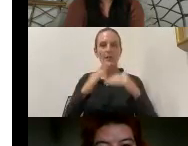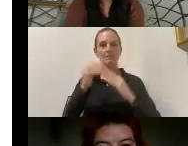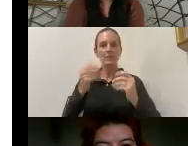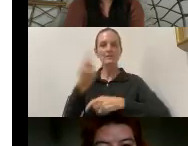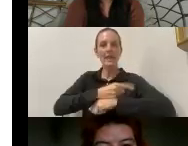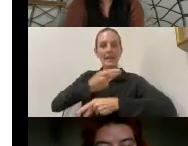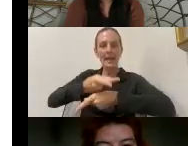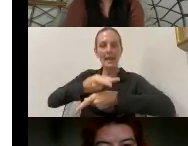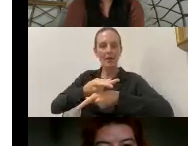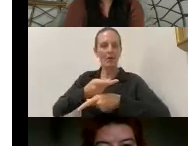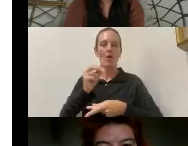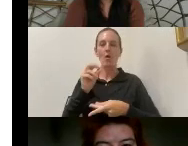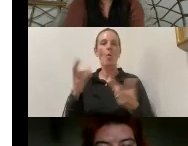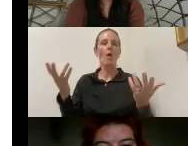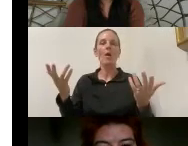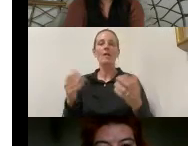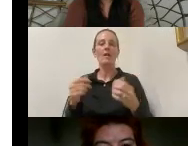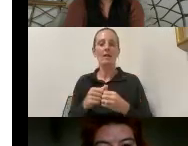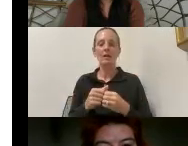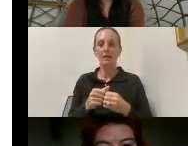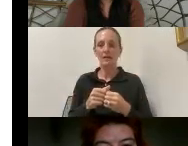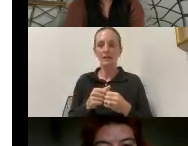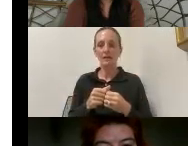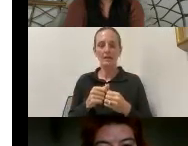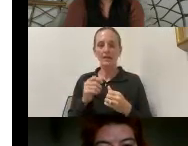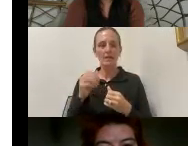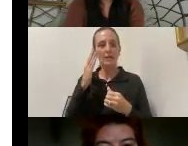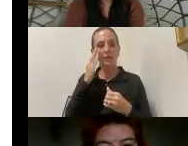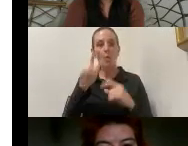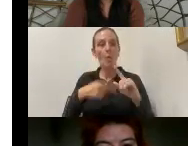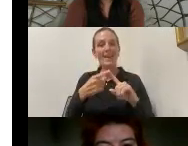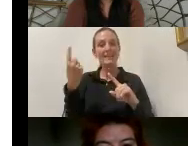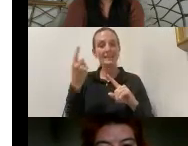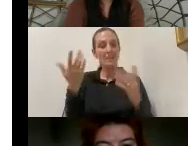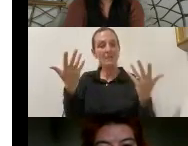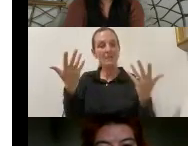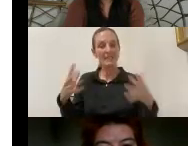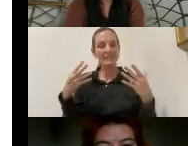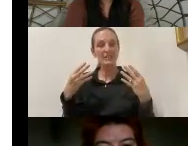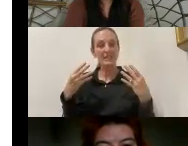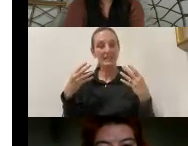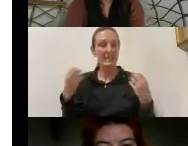Go about appropriate times, when is someone done healing, when do we move forward, it's all part of it.